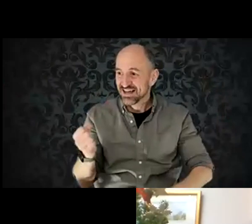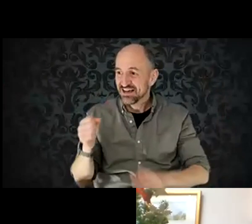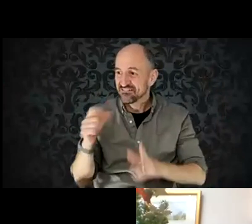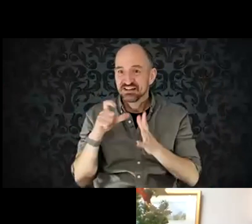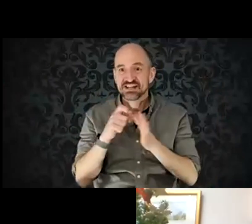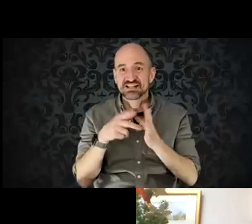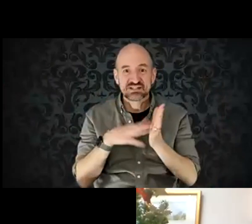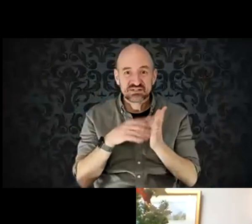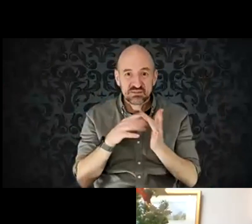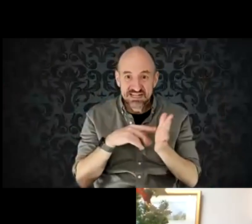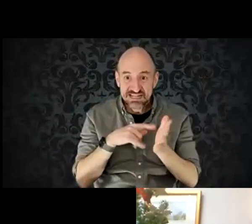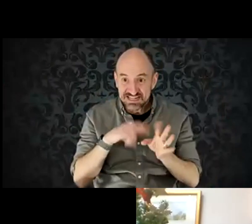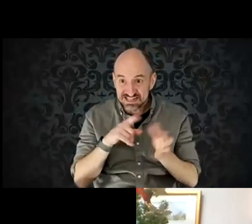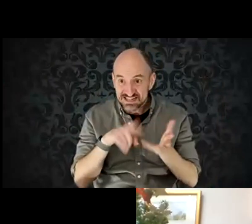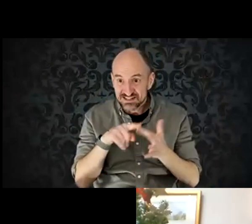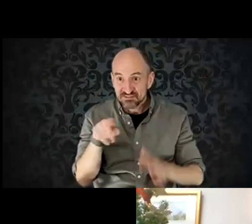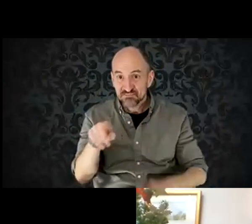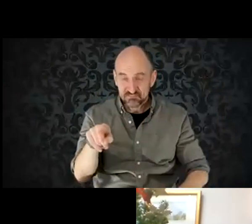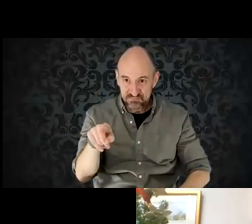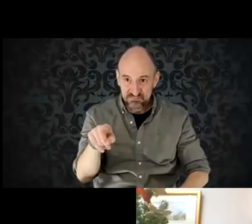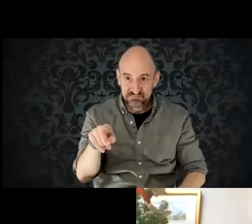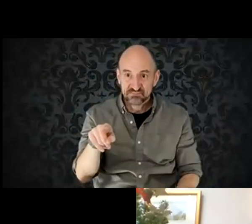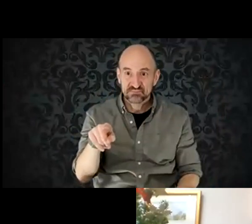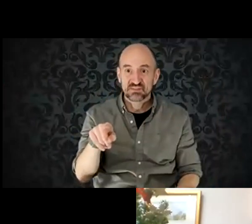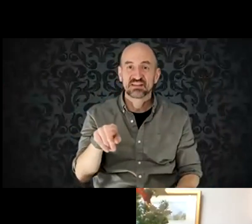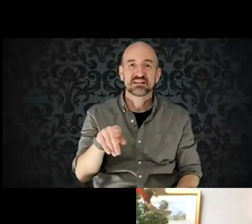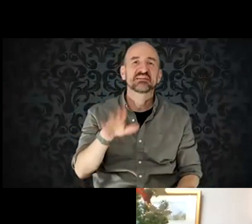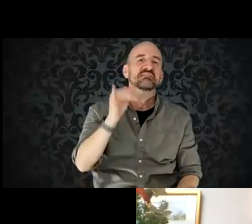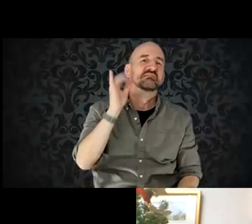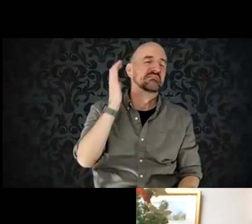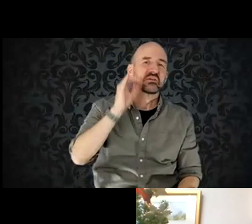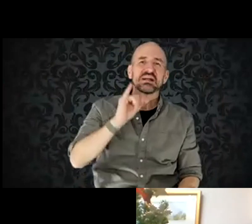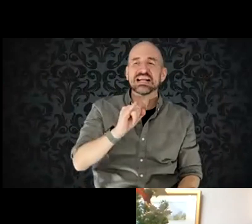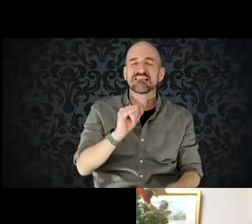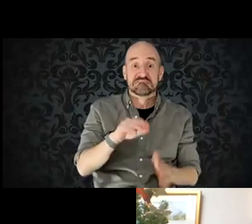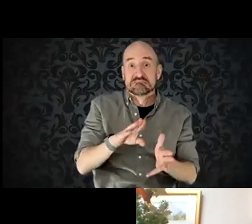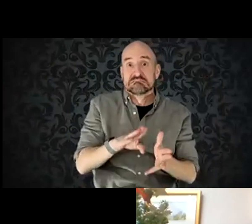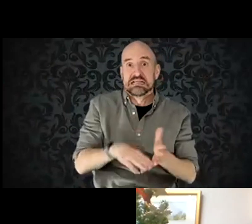reading some thing that has come through, "Thank you so much for today, it will teach students